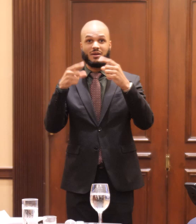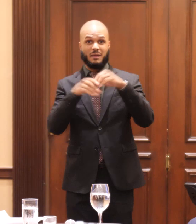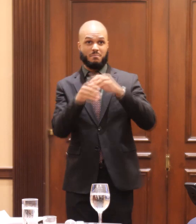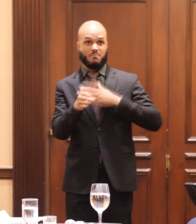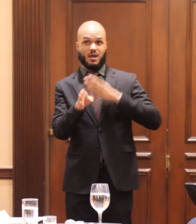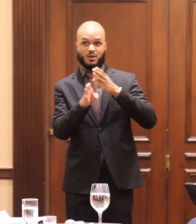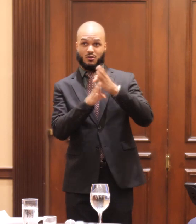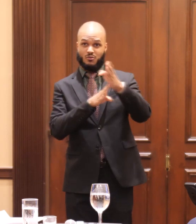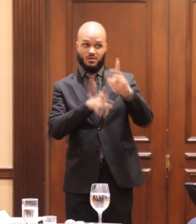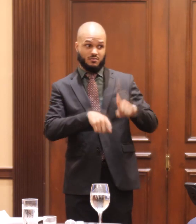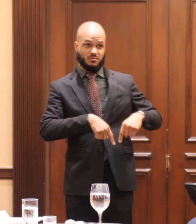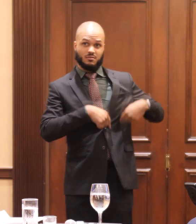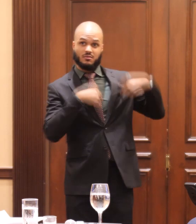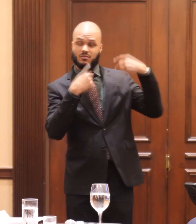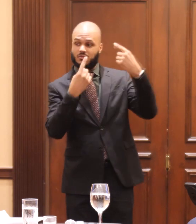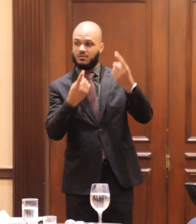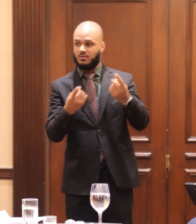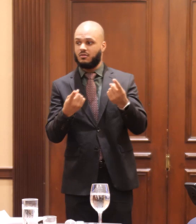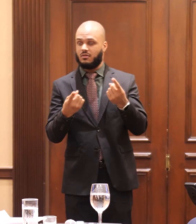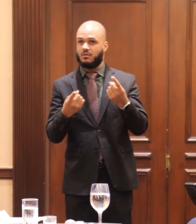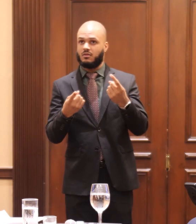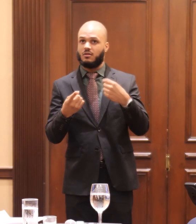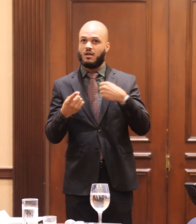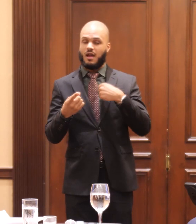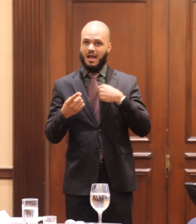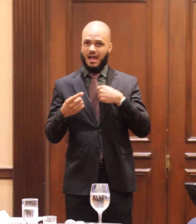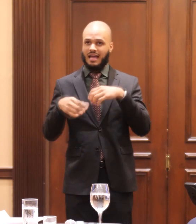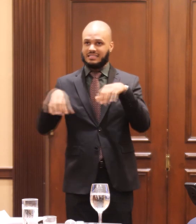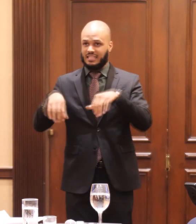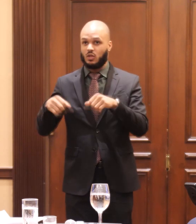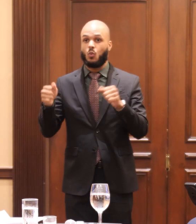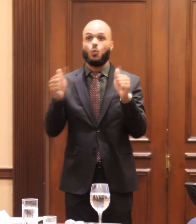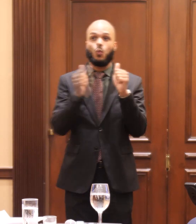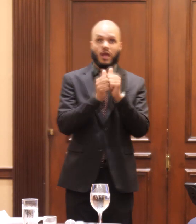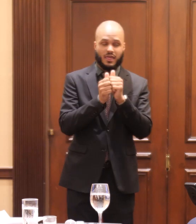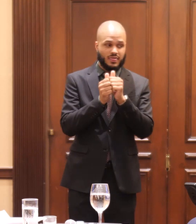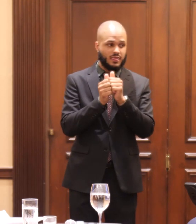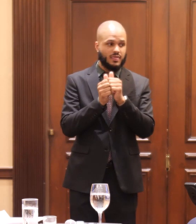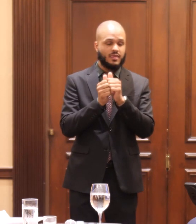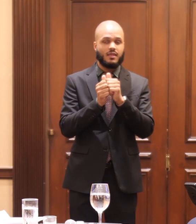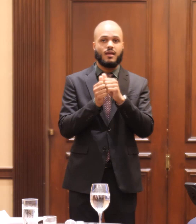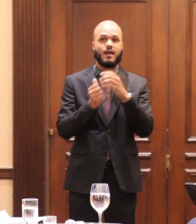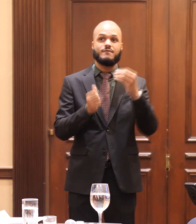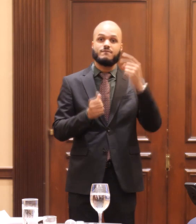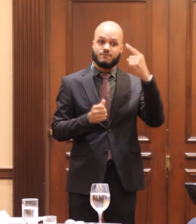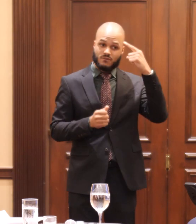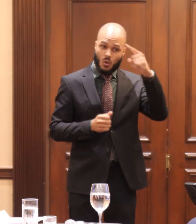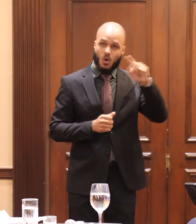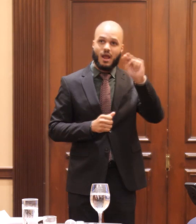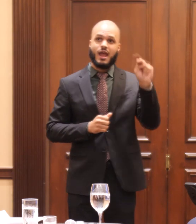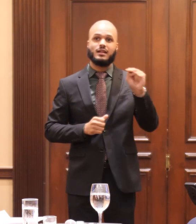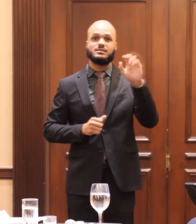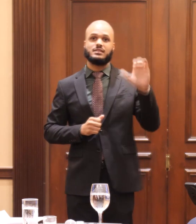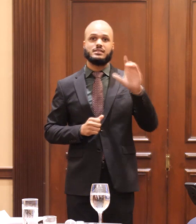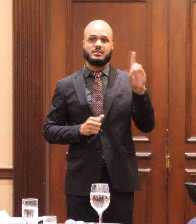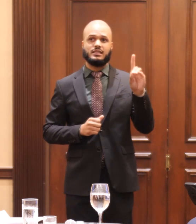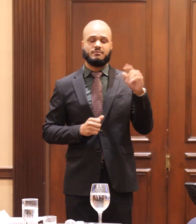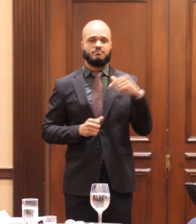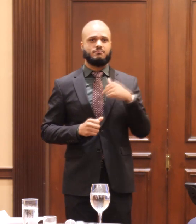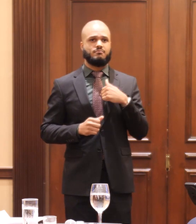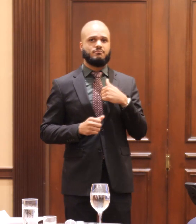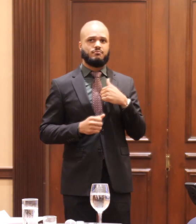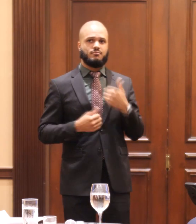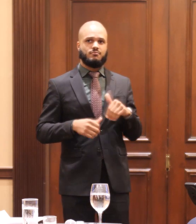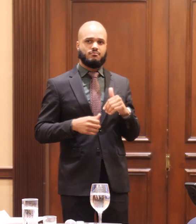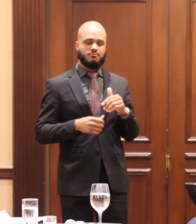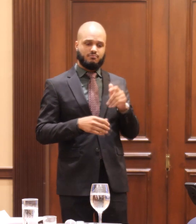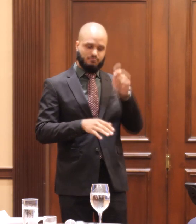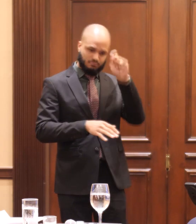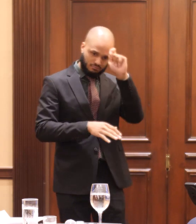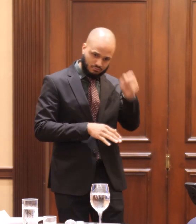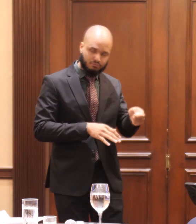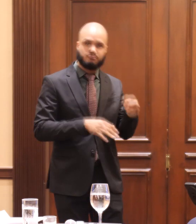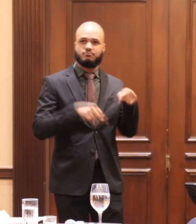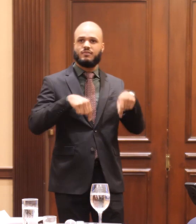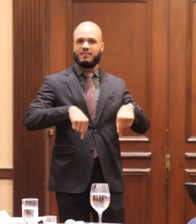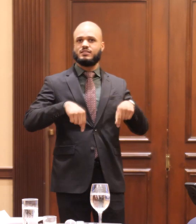were done with or for the National Council on Disability, so I owe a lot to this entity. I